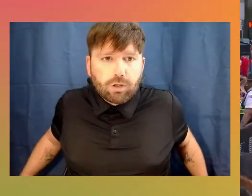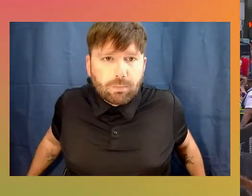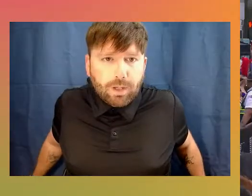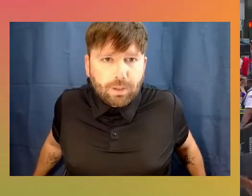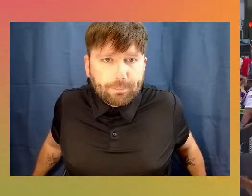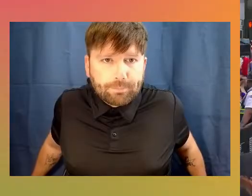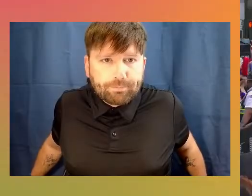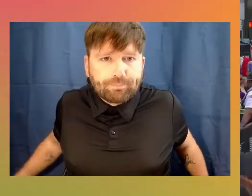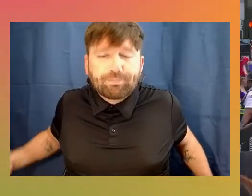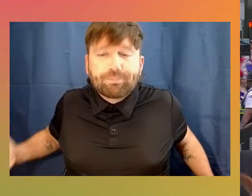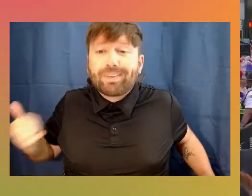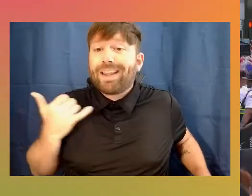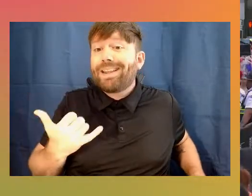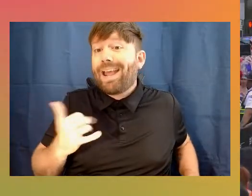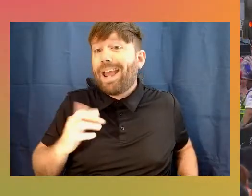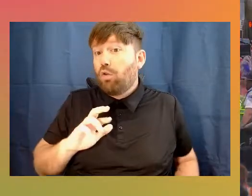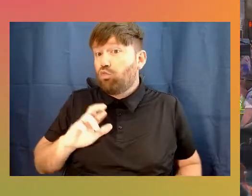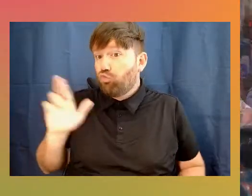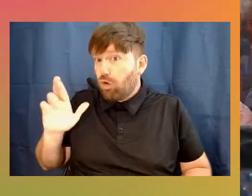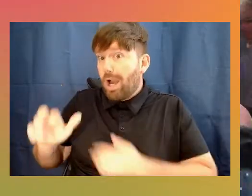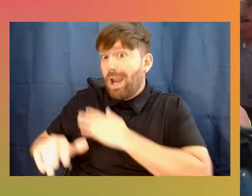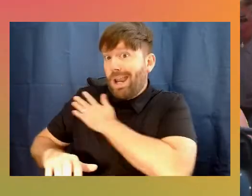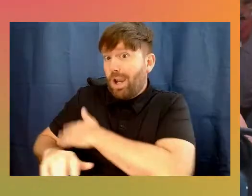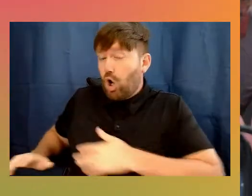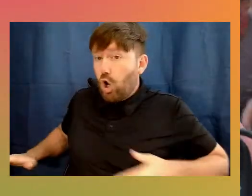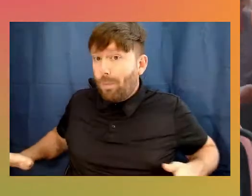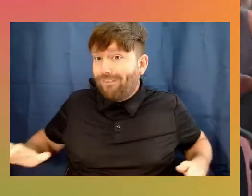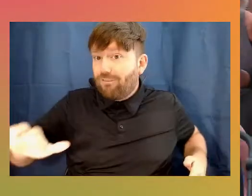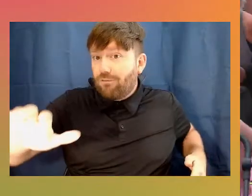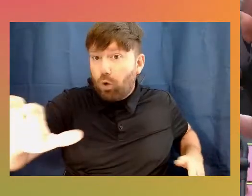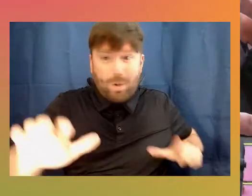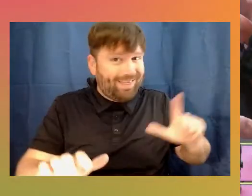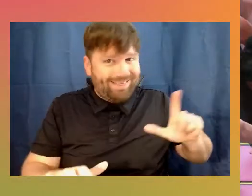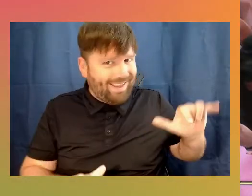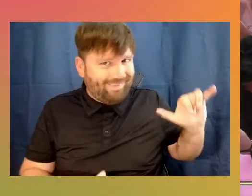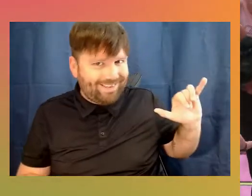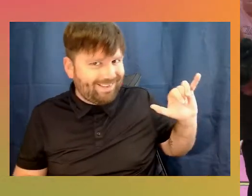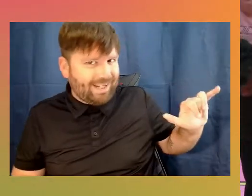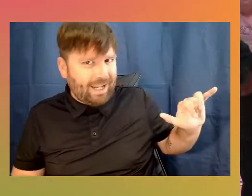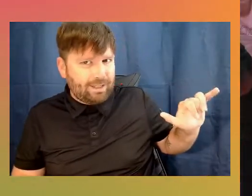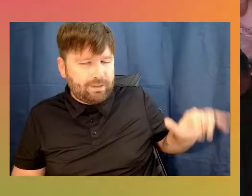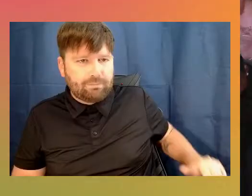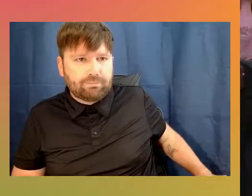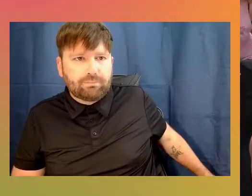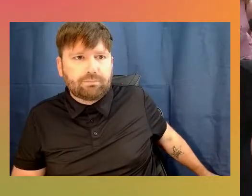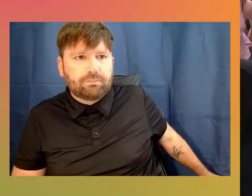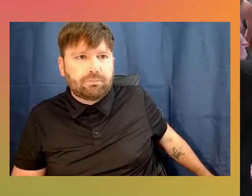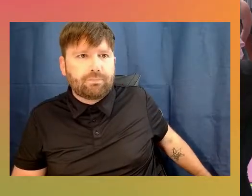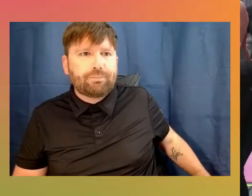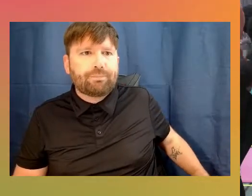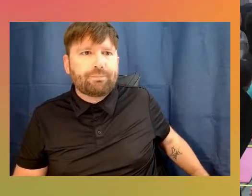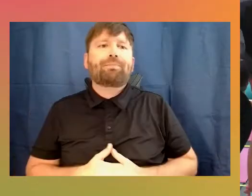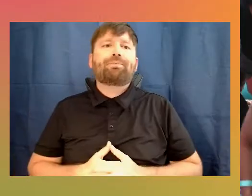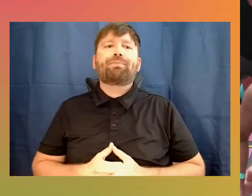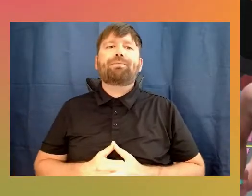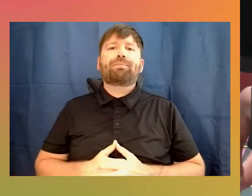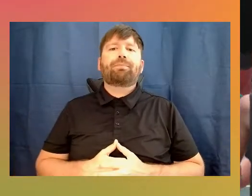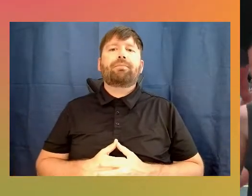CHEST COVERS. ARM REACH BACK.